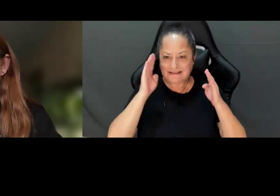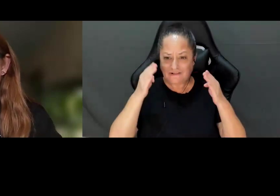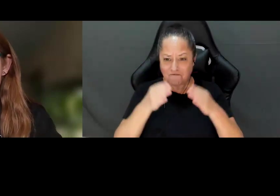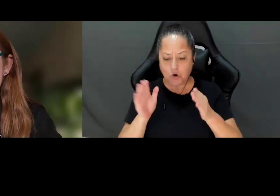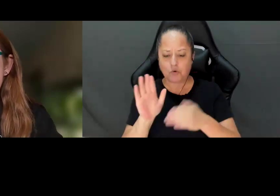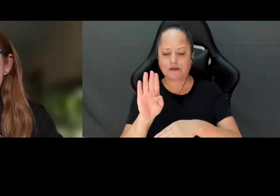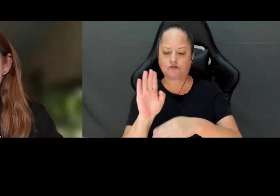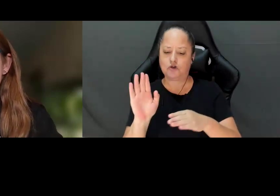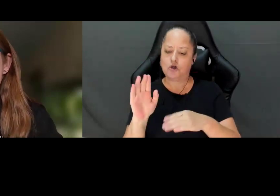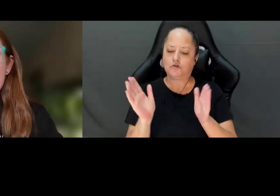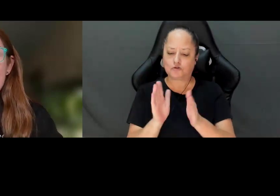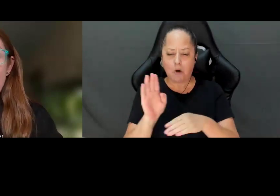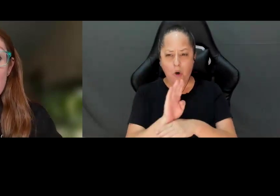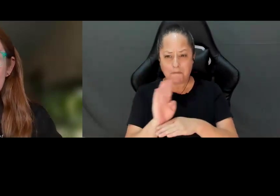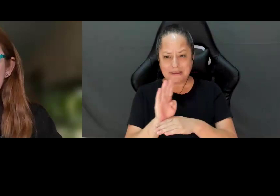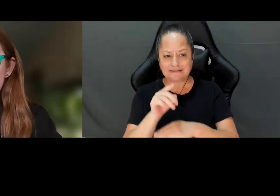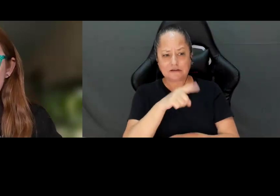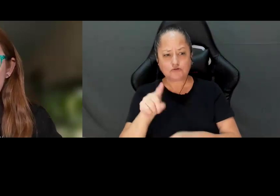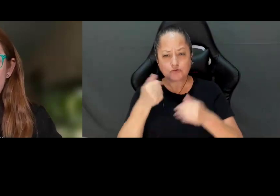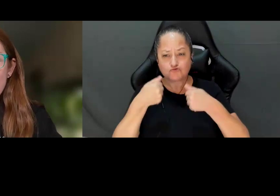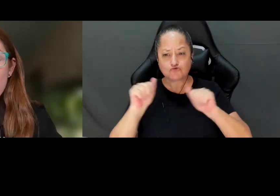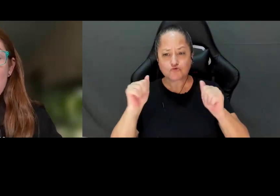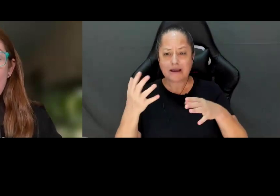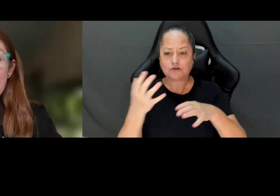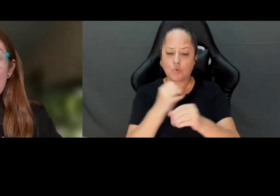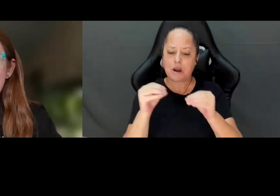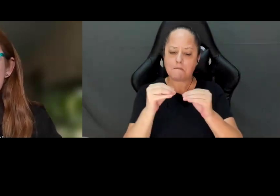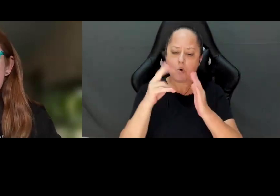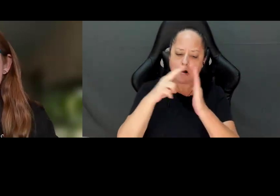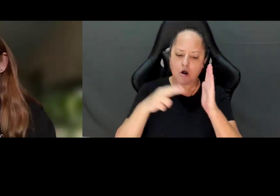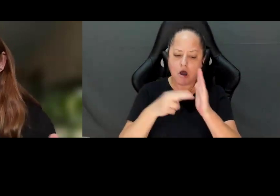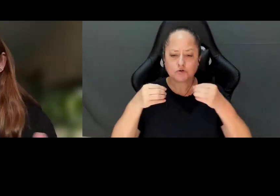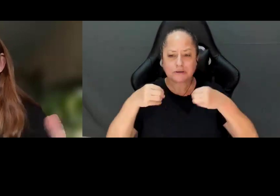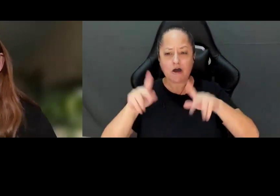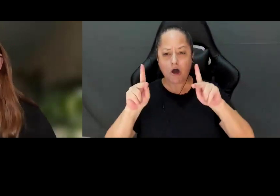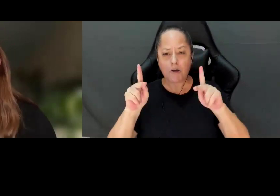small businesses, that are trying to win more contracts and opportunities with the Fortune